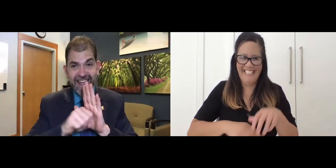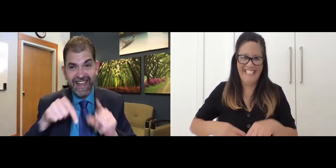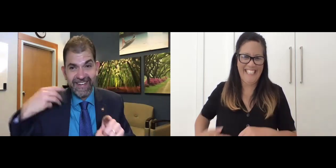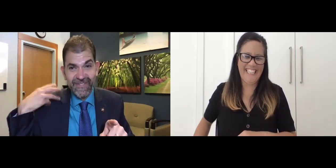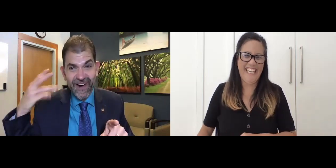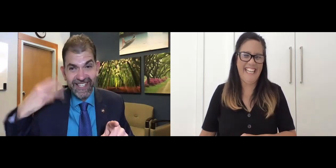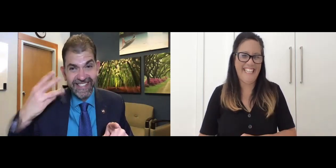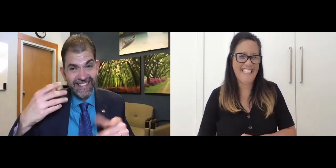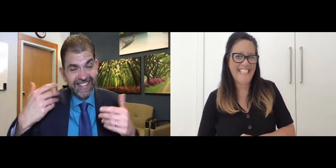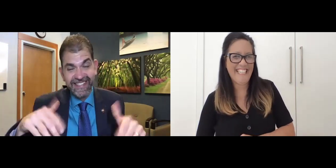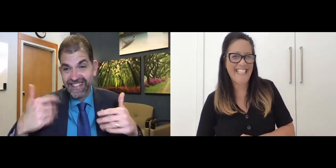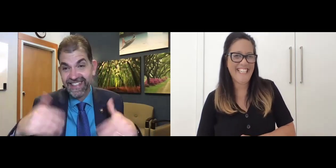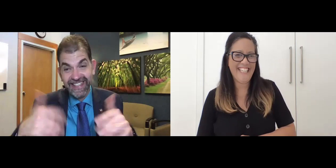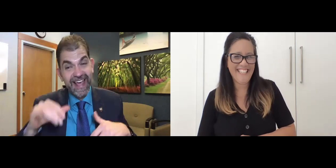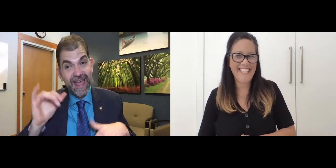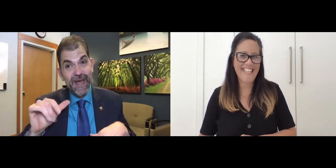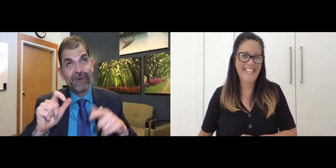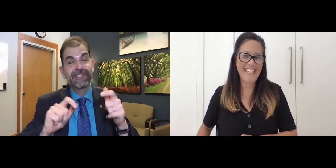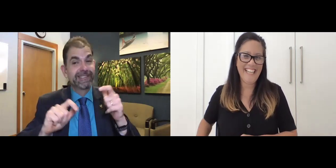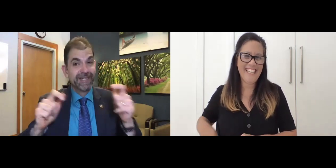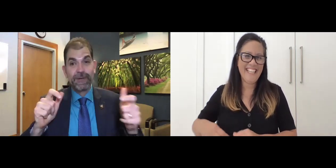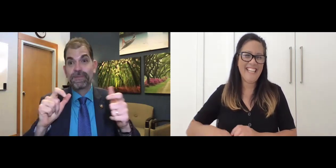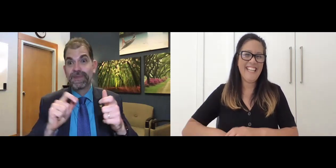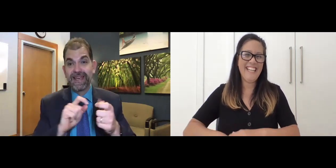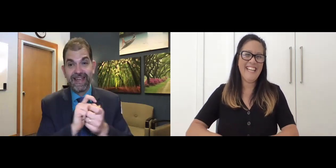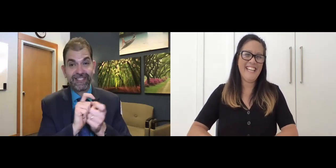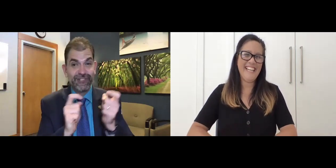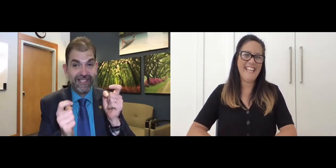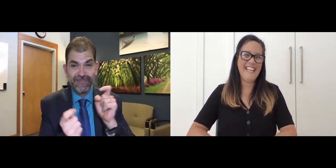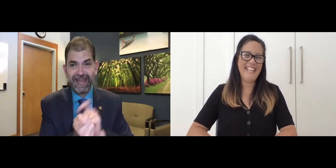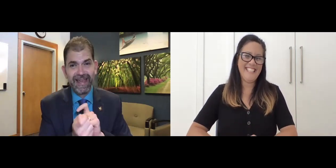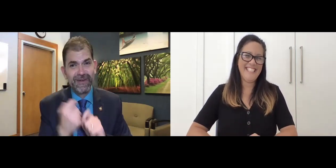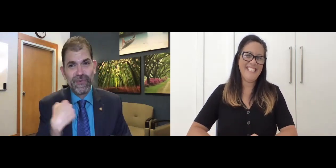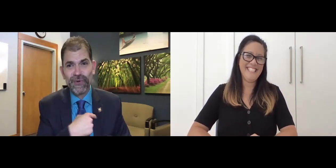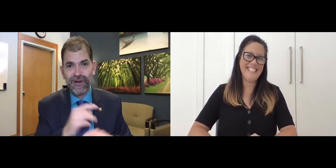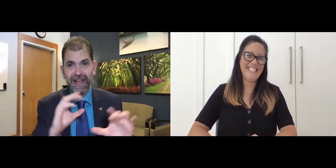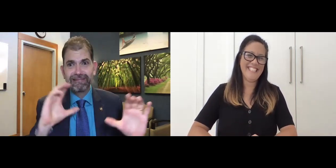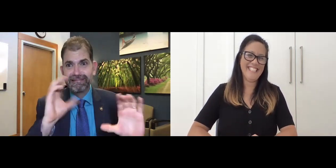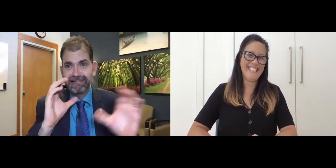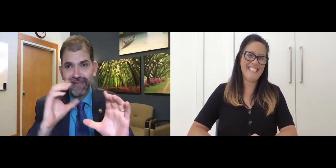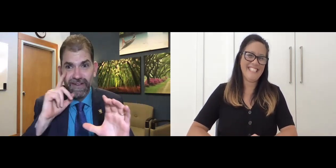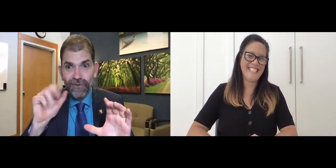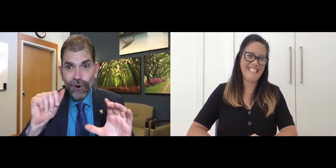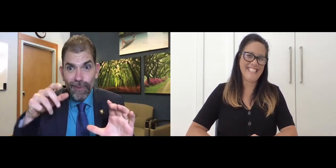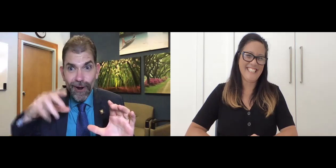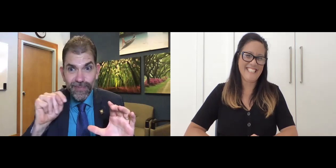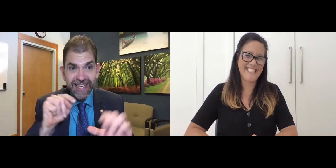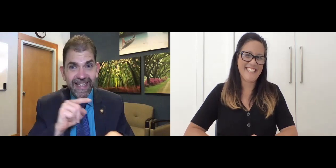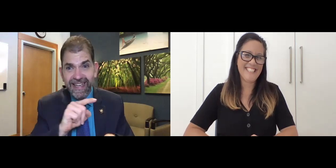state for my residency. It just sounds just so crazy. What a change it was but it was hard to